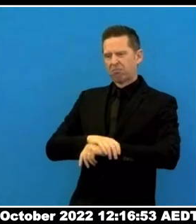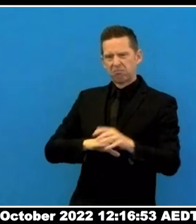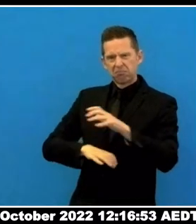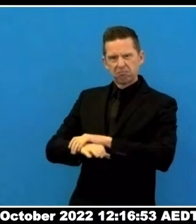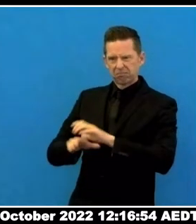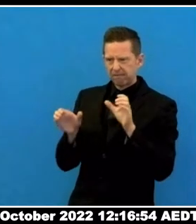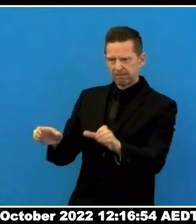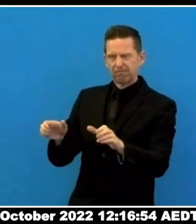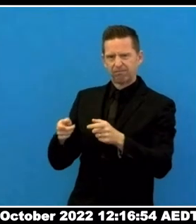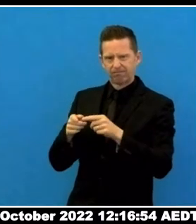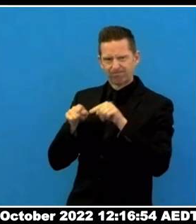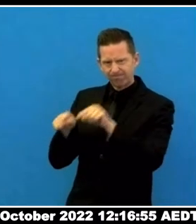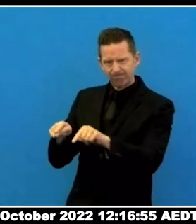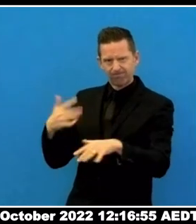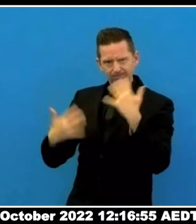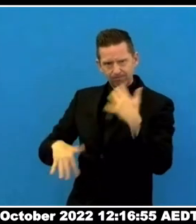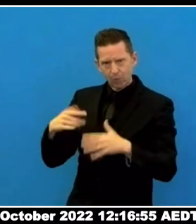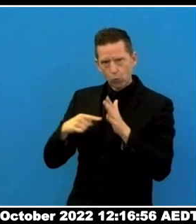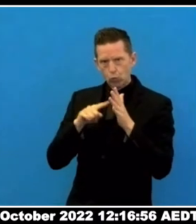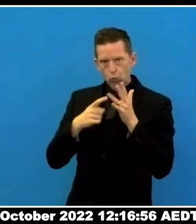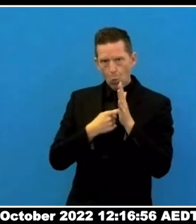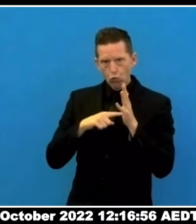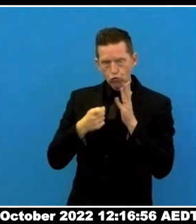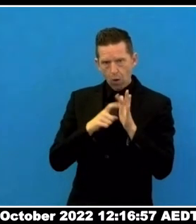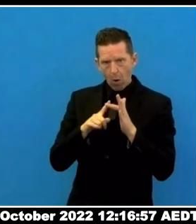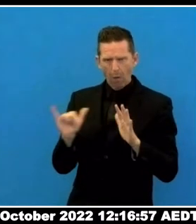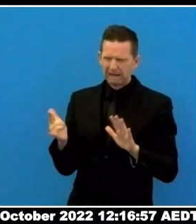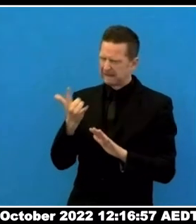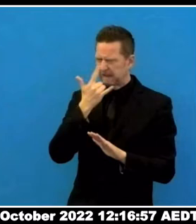and survivors of very extreme violence.